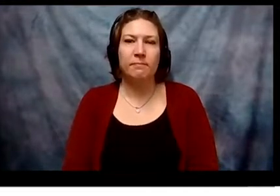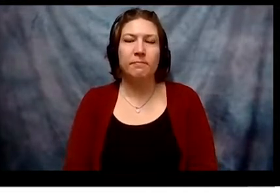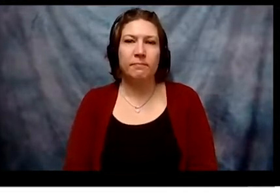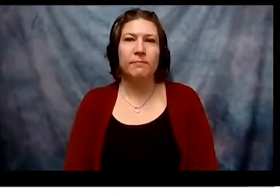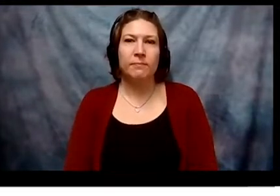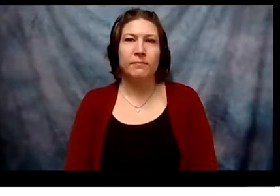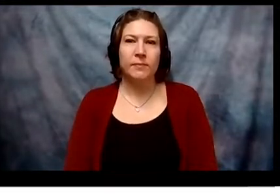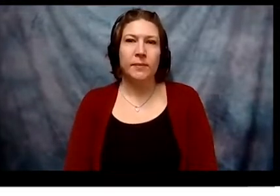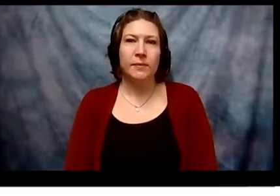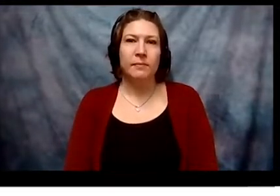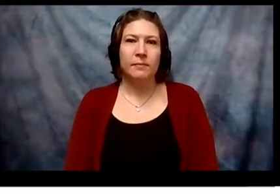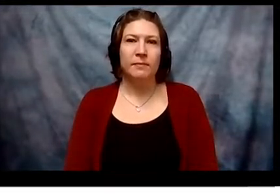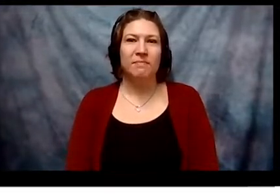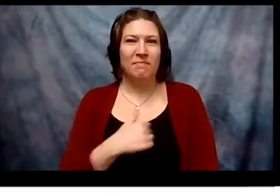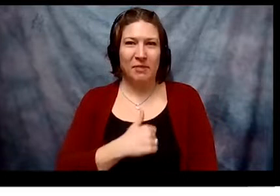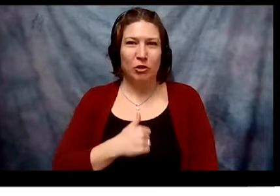Sorry.